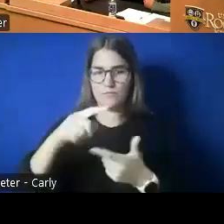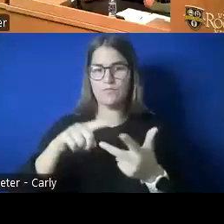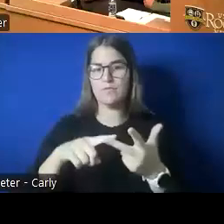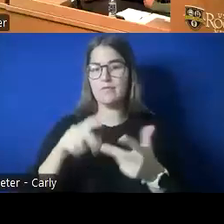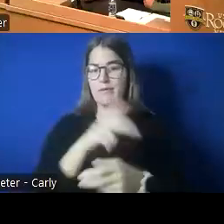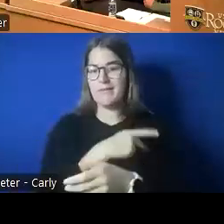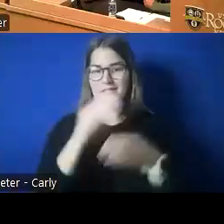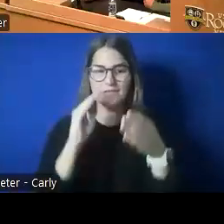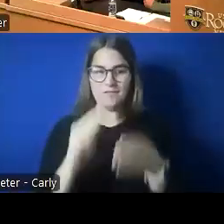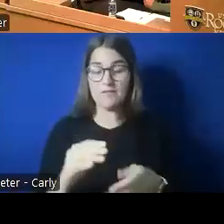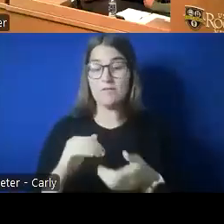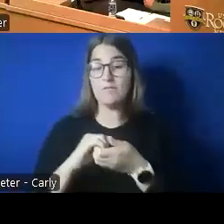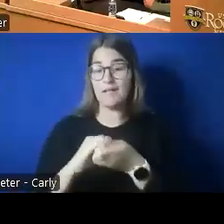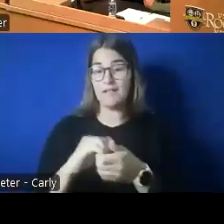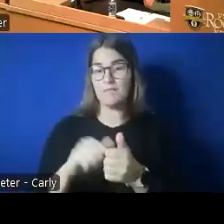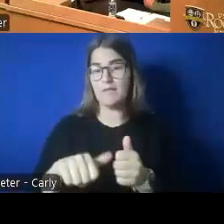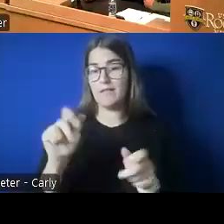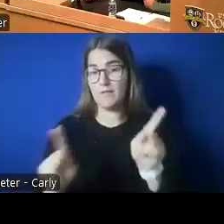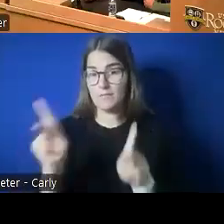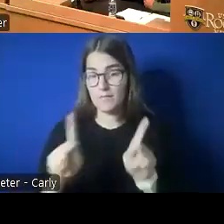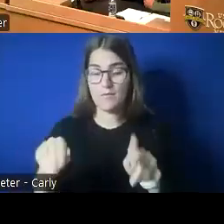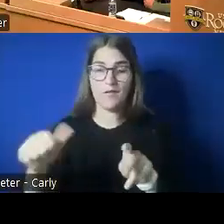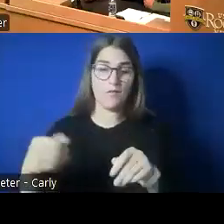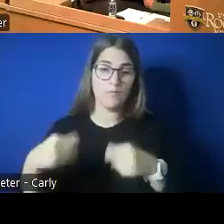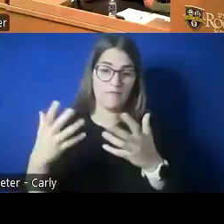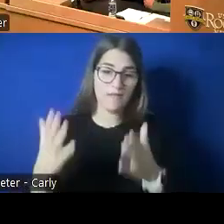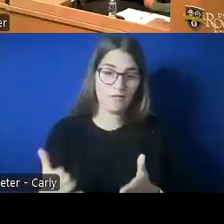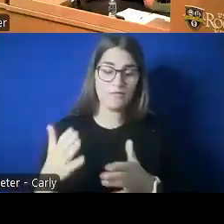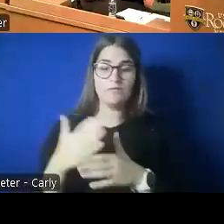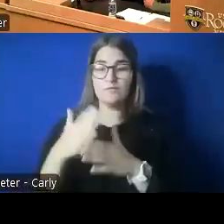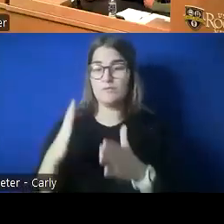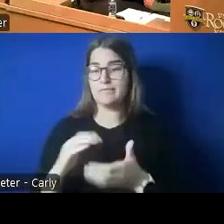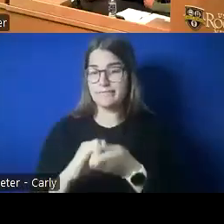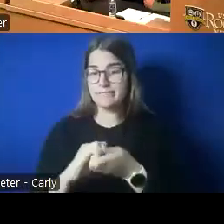our other providers as well as our Community Partners and resources to provide care